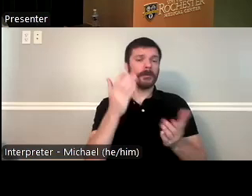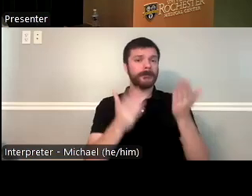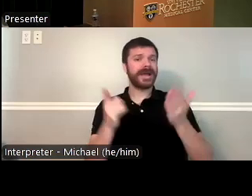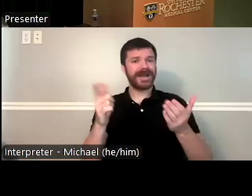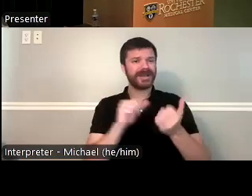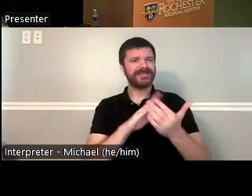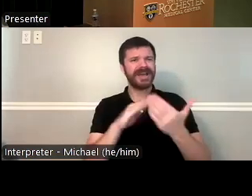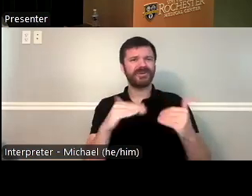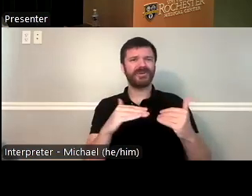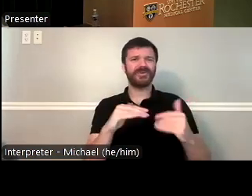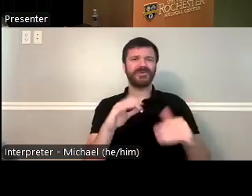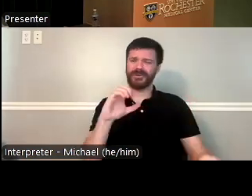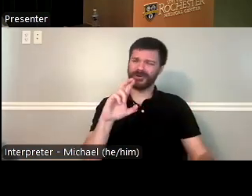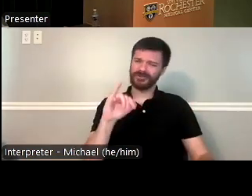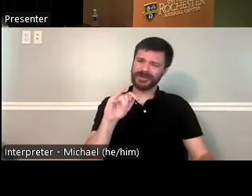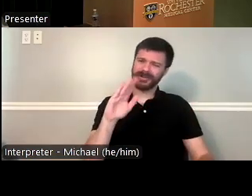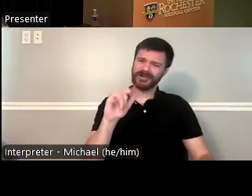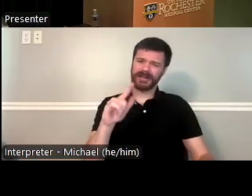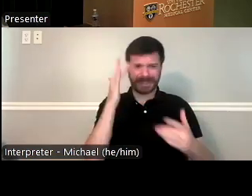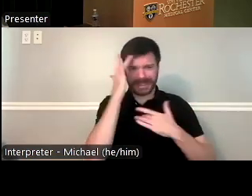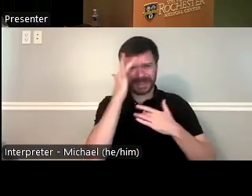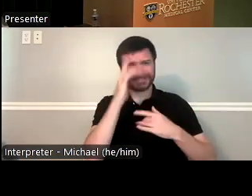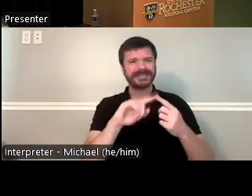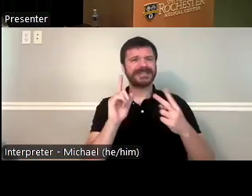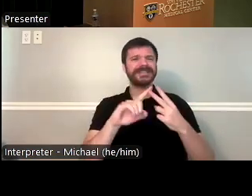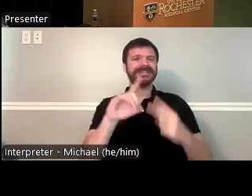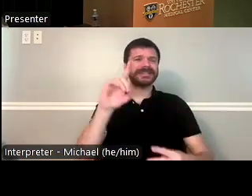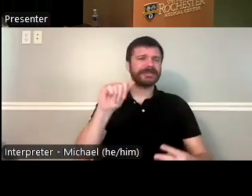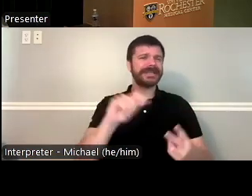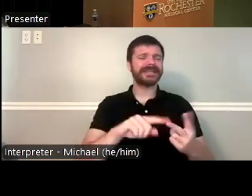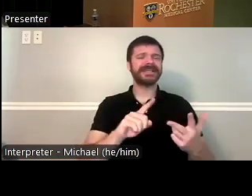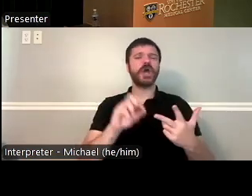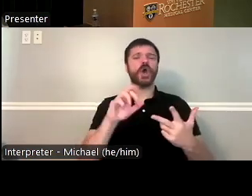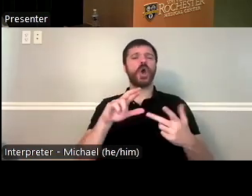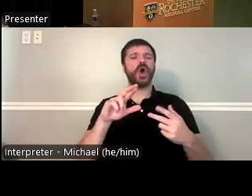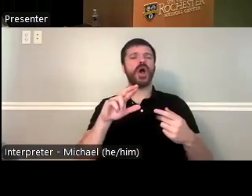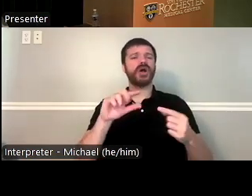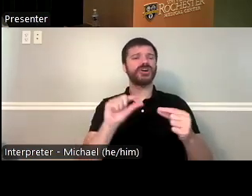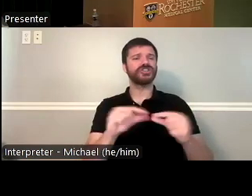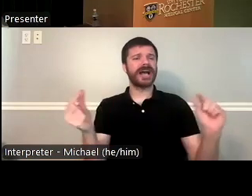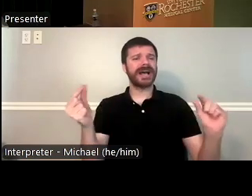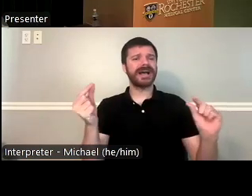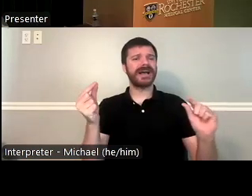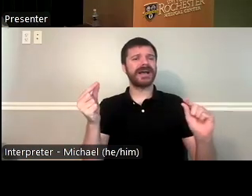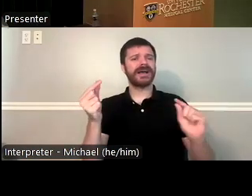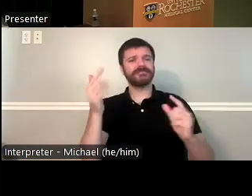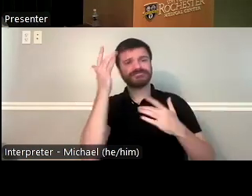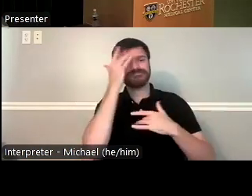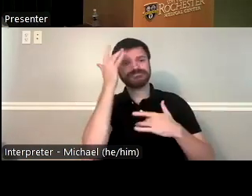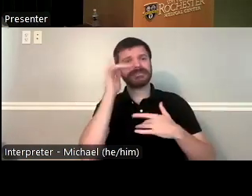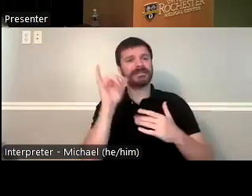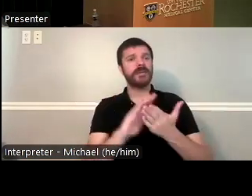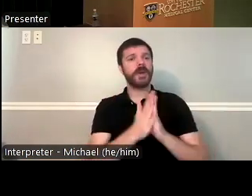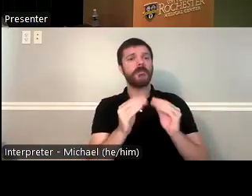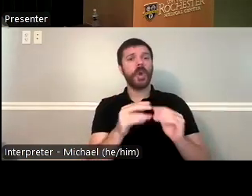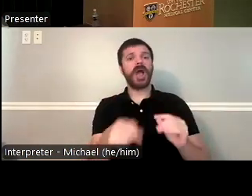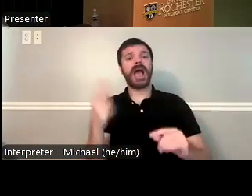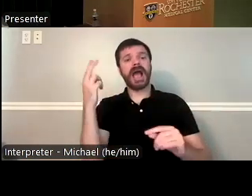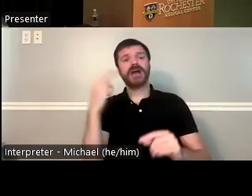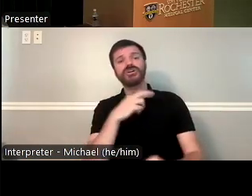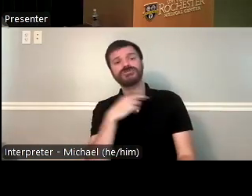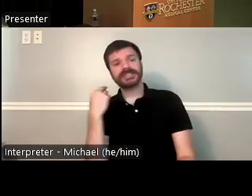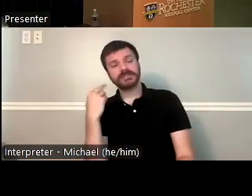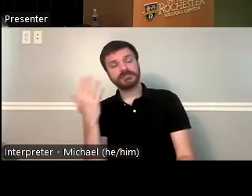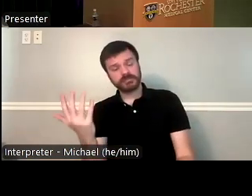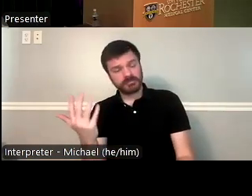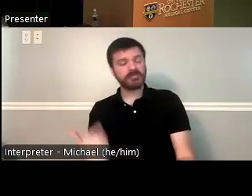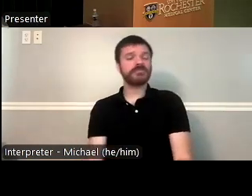illness uh or disability or a genetic condition that poses higher risk it may be um that they